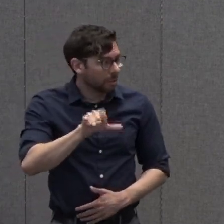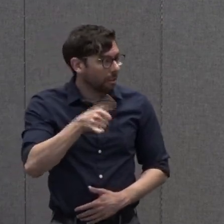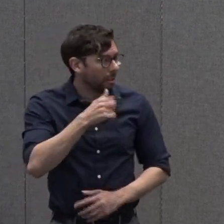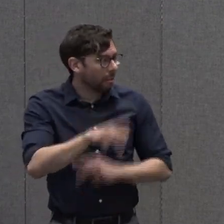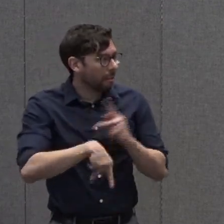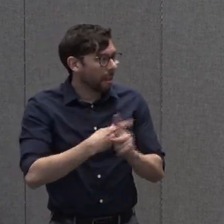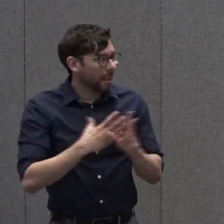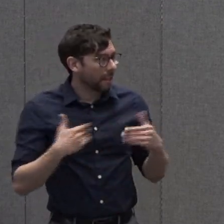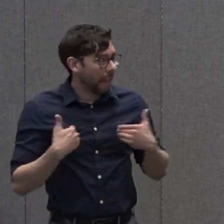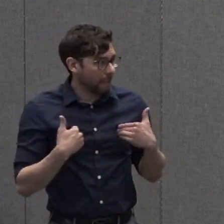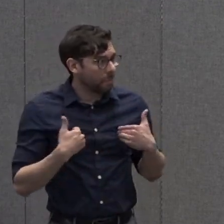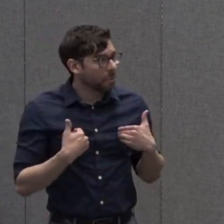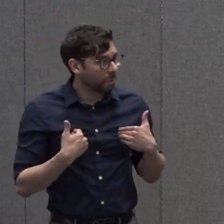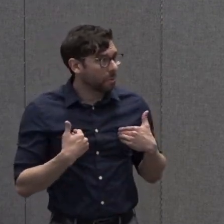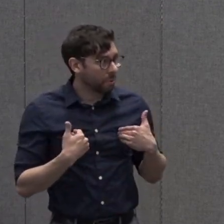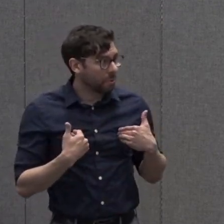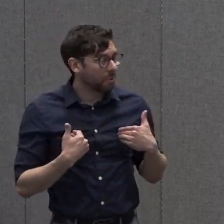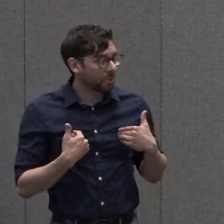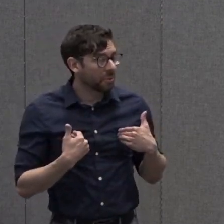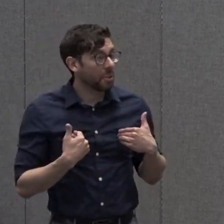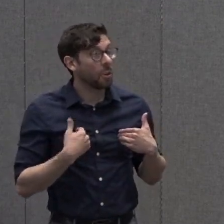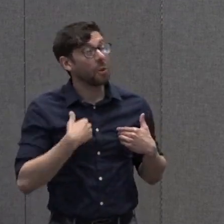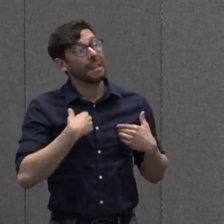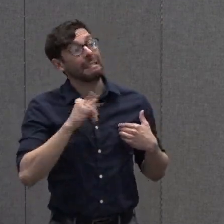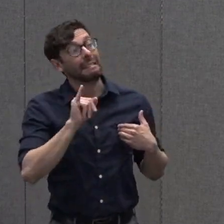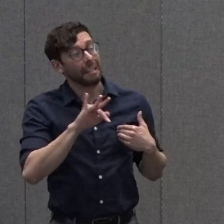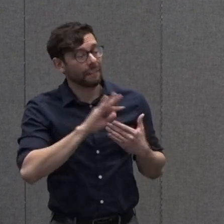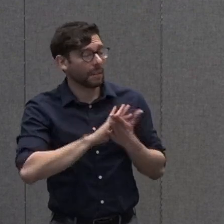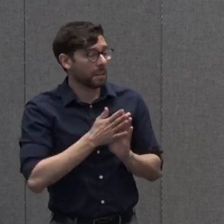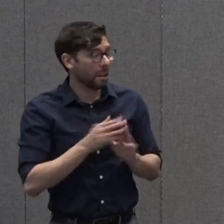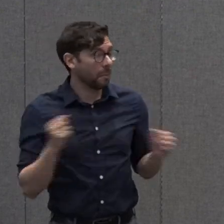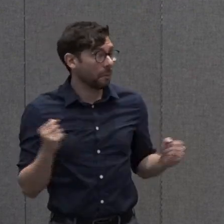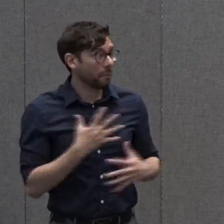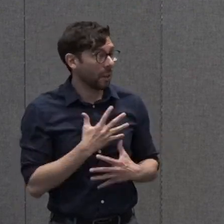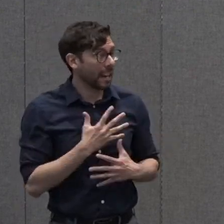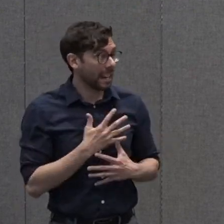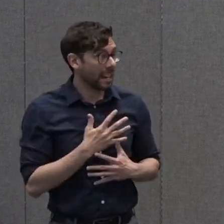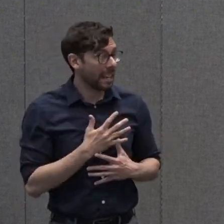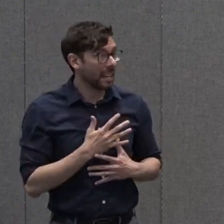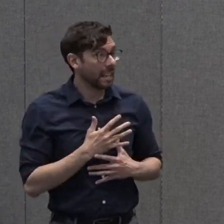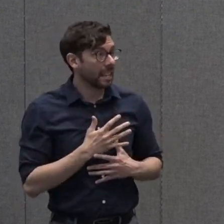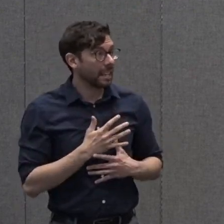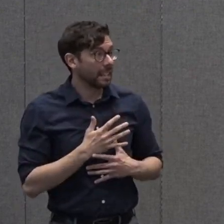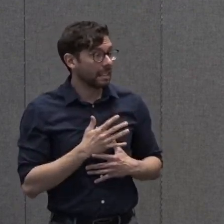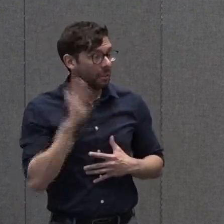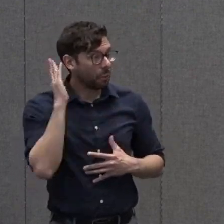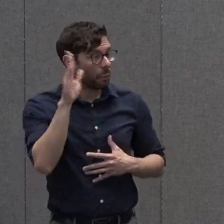when they're afraid, what he just did. He thought I was gonna touch him. Right, he's moving away. - So, he got into his shell.